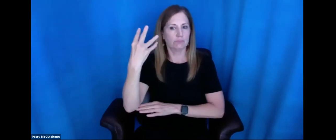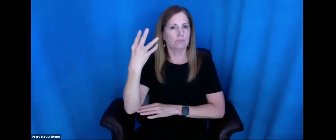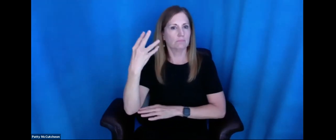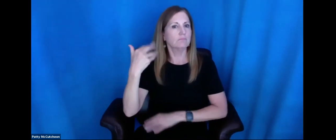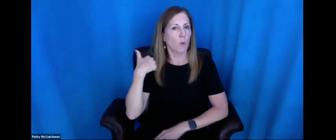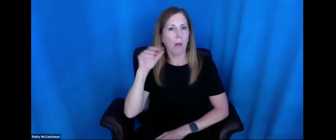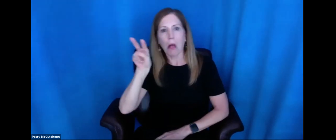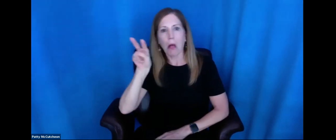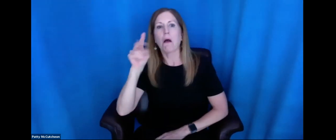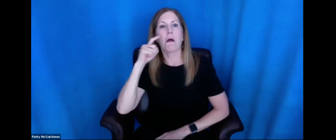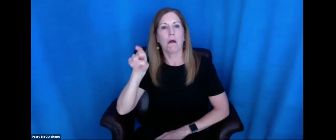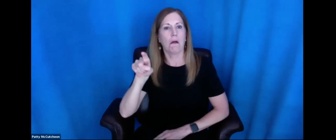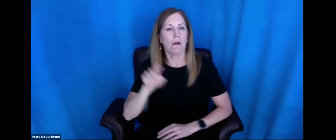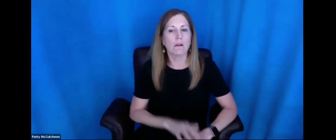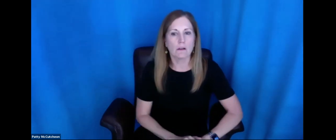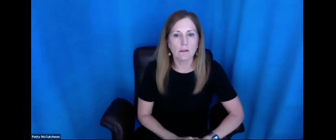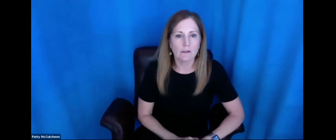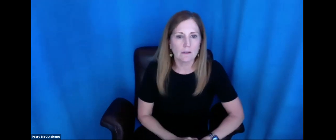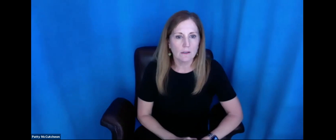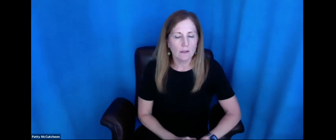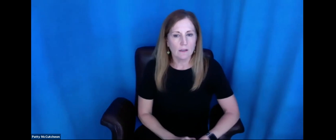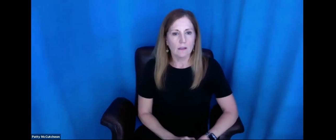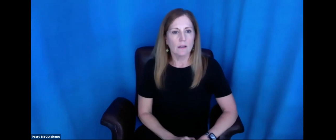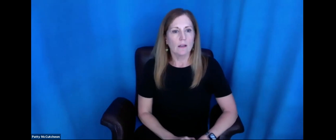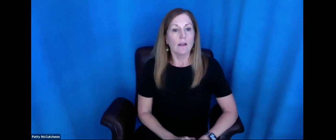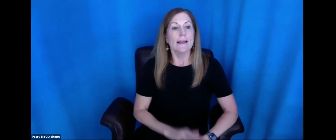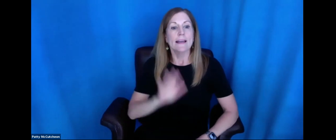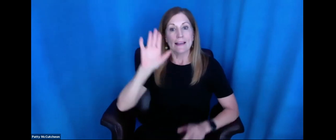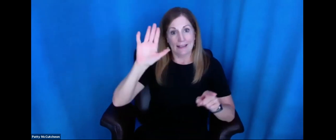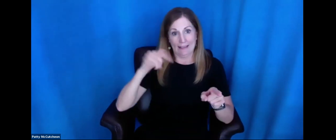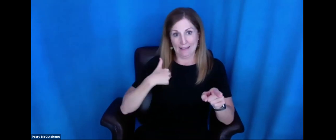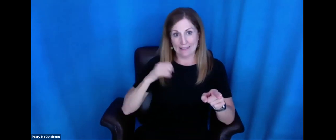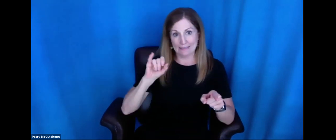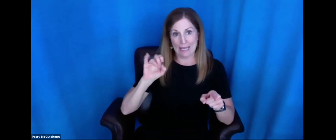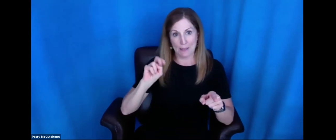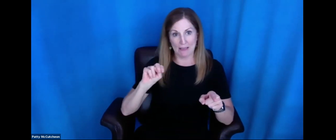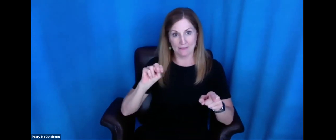Steve Simon: And may I say as we're waiting to see if any come in --